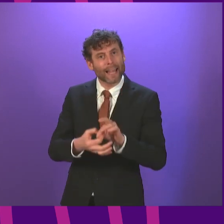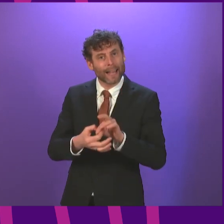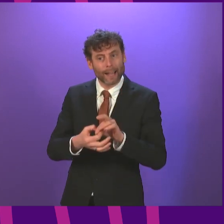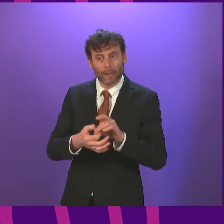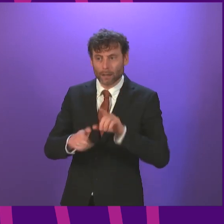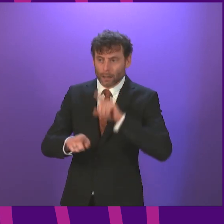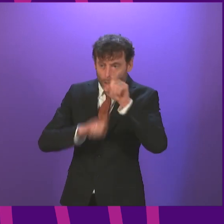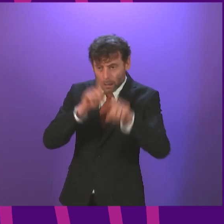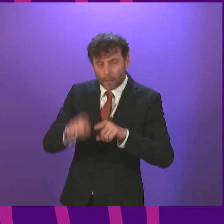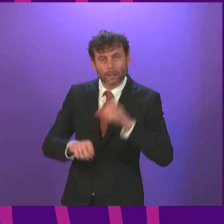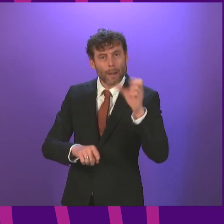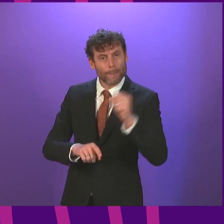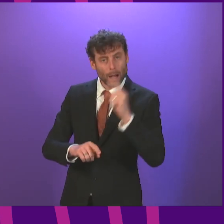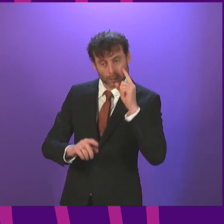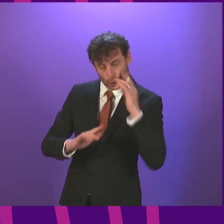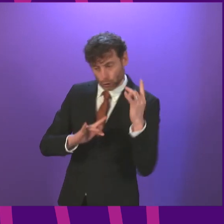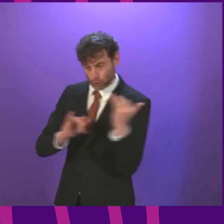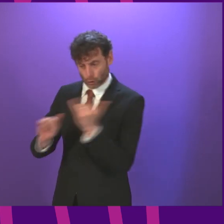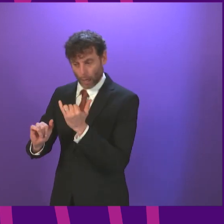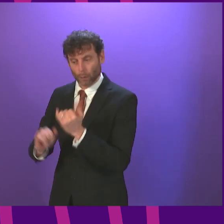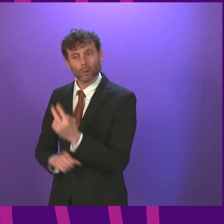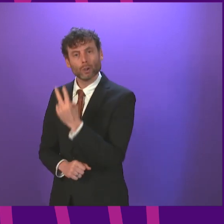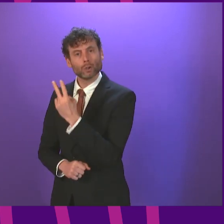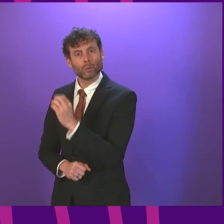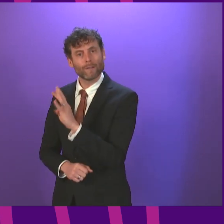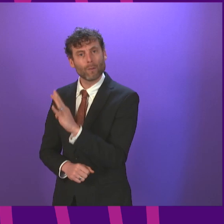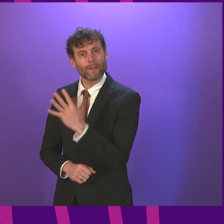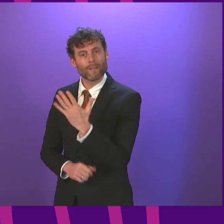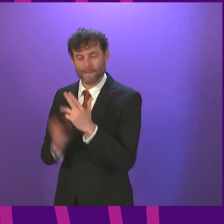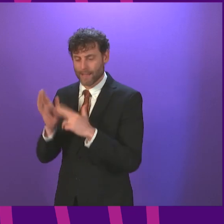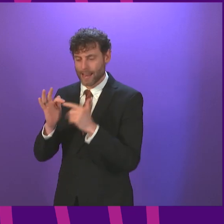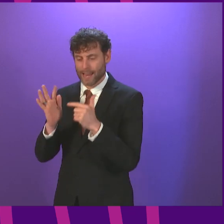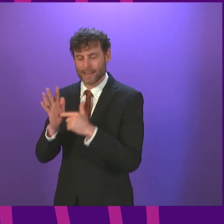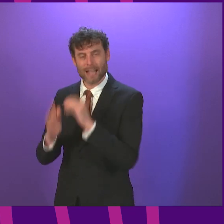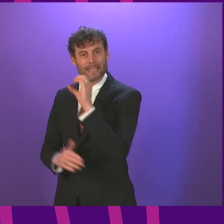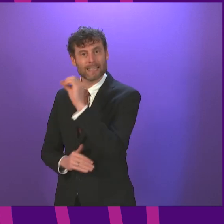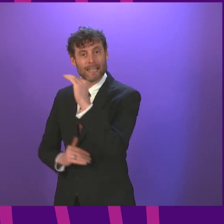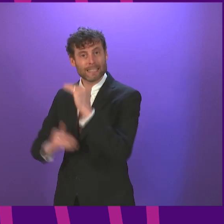net zero target and ambition, and against the interim milestones, which are in many